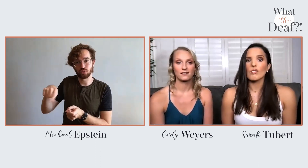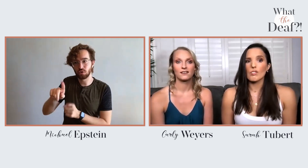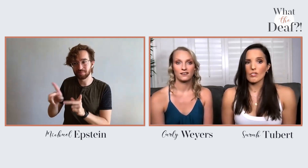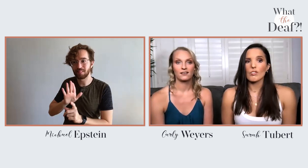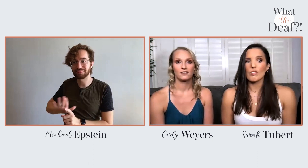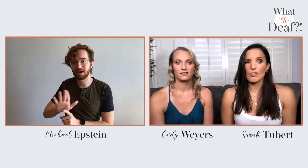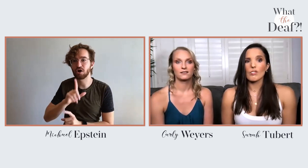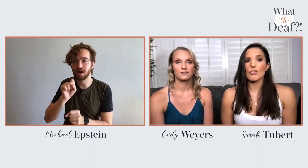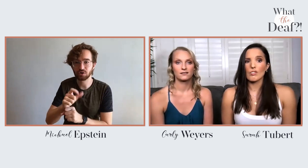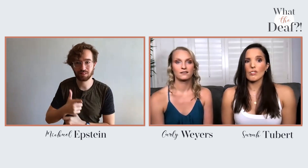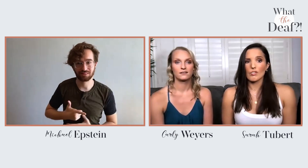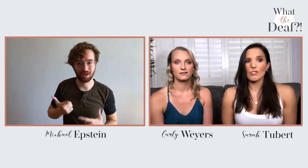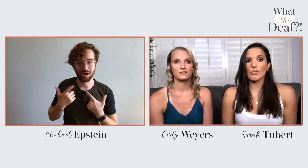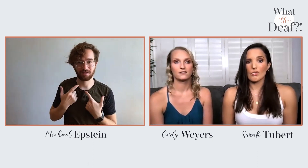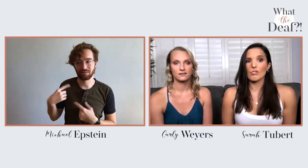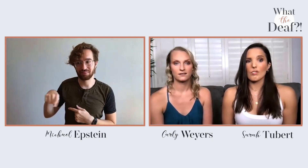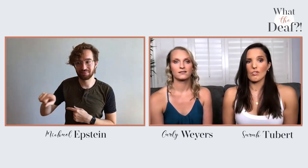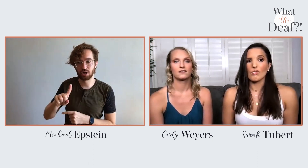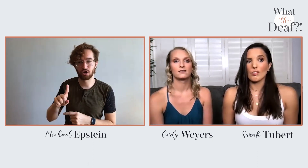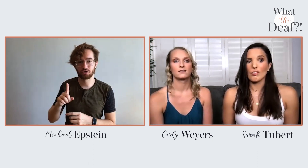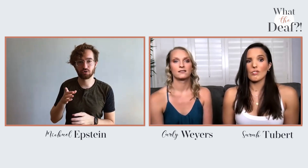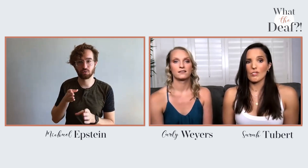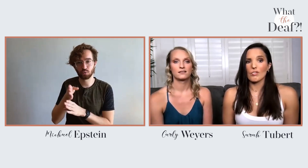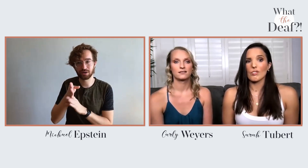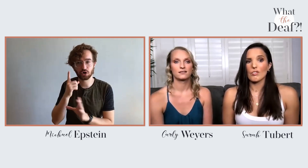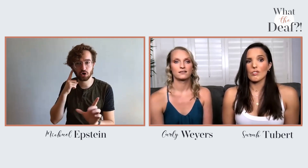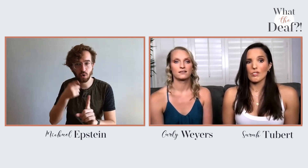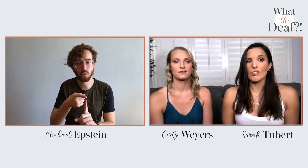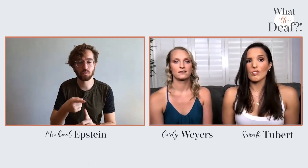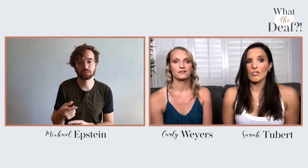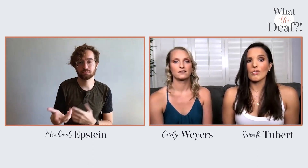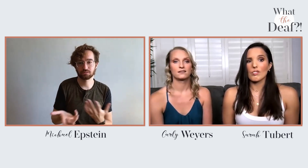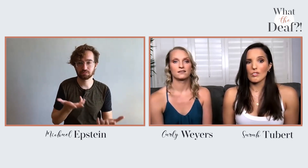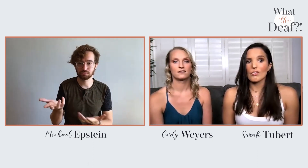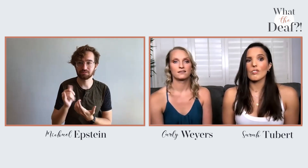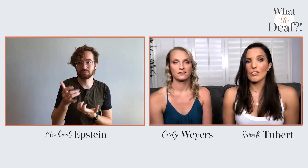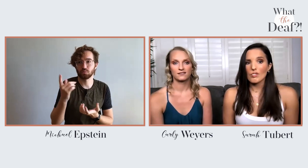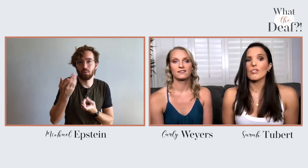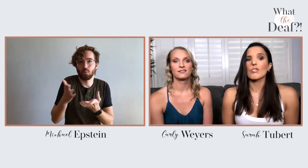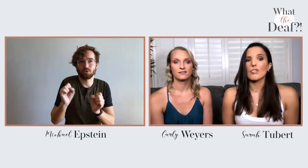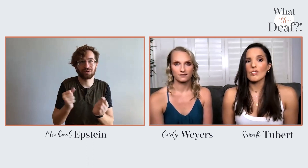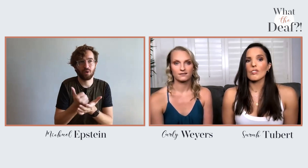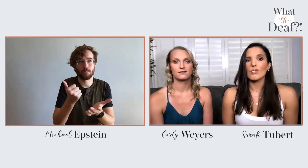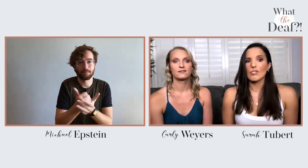to those deaf individuals for people to accomplish their career goals. And that's one way we can help.